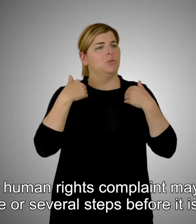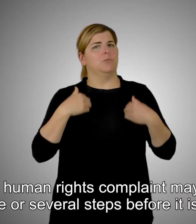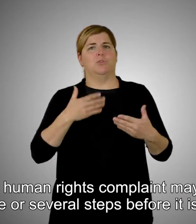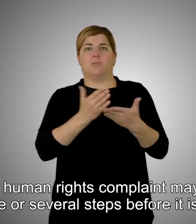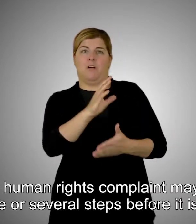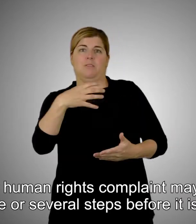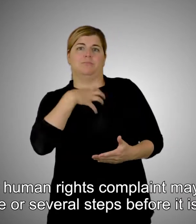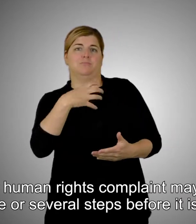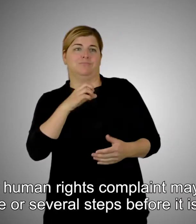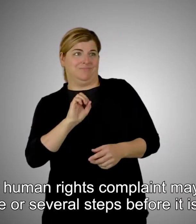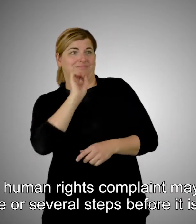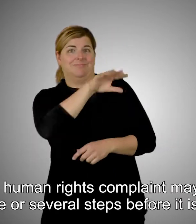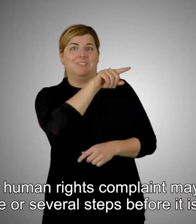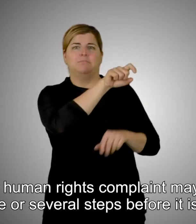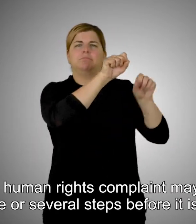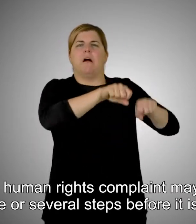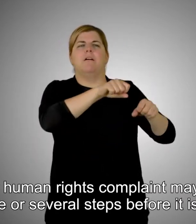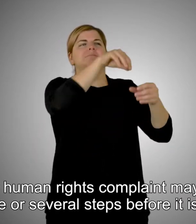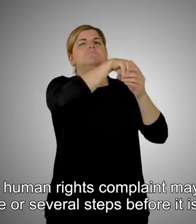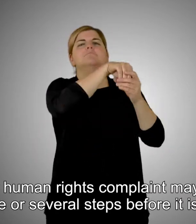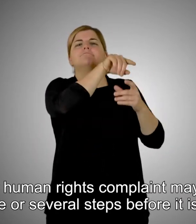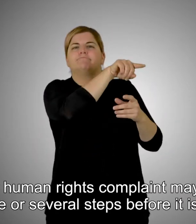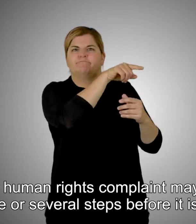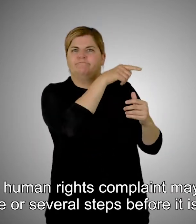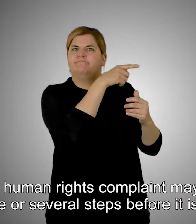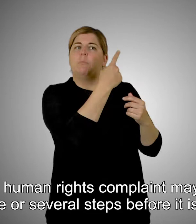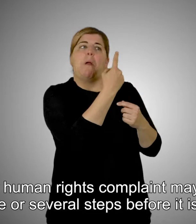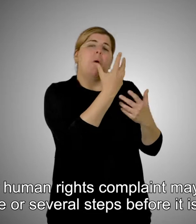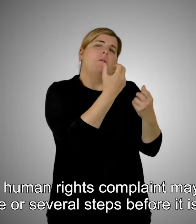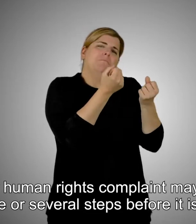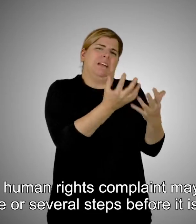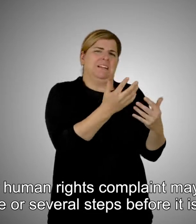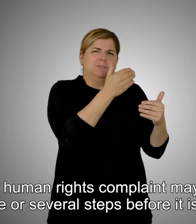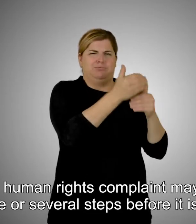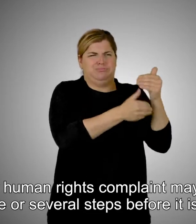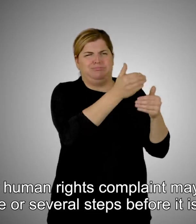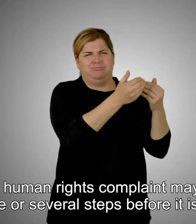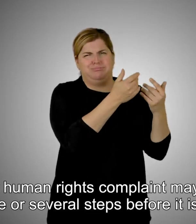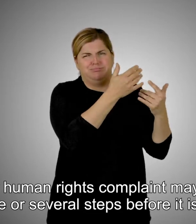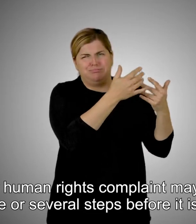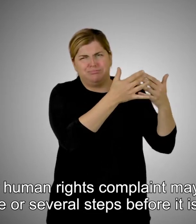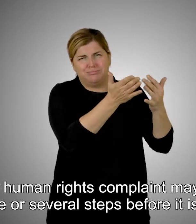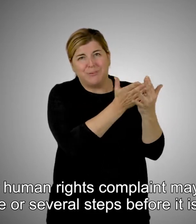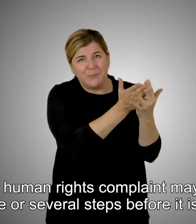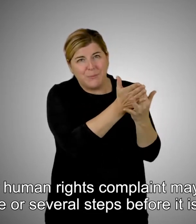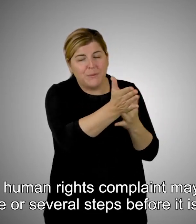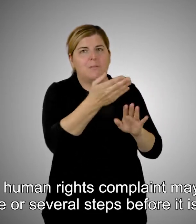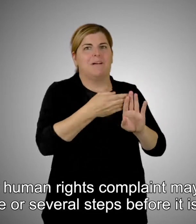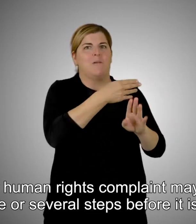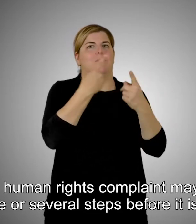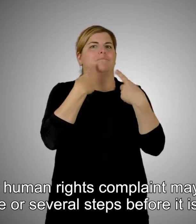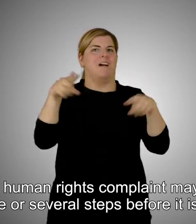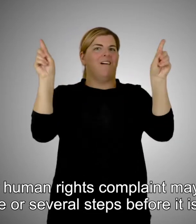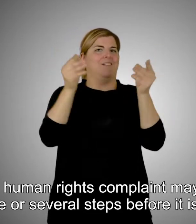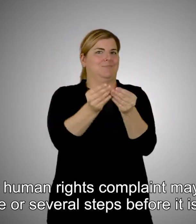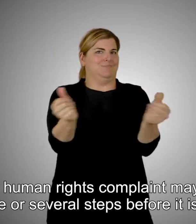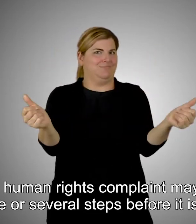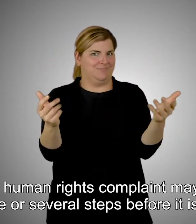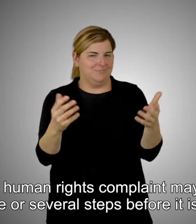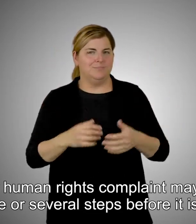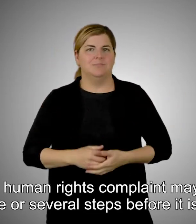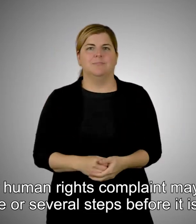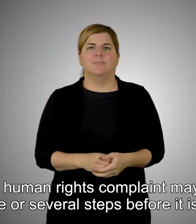Your human rights complaint may go through one or several steps before it is resolved.